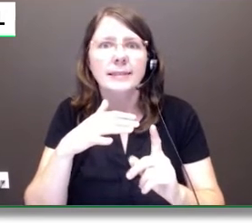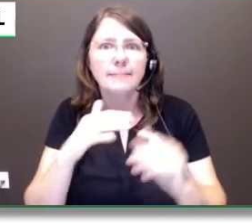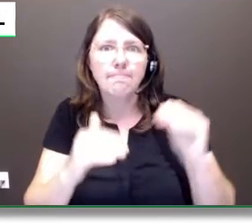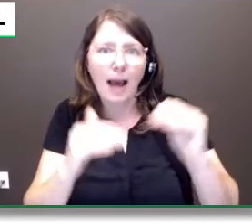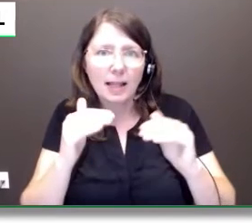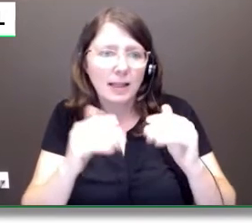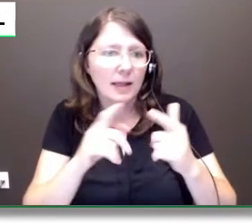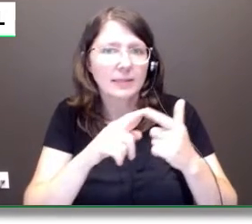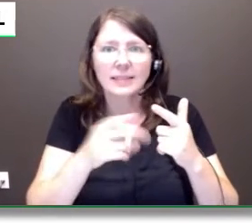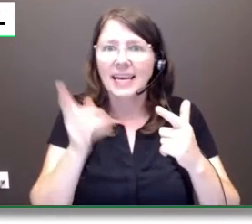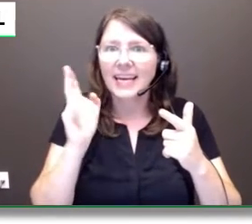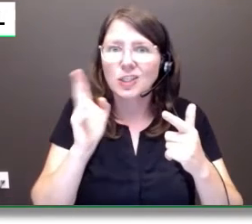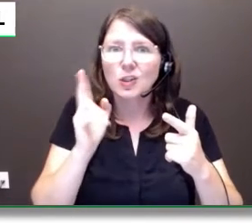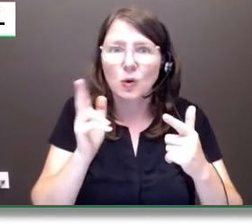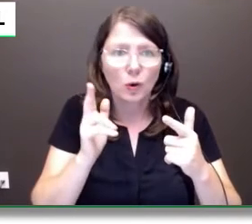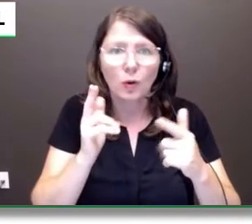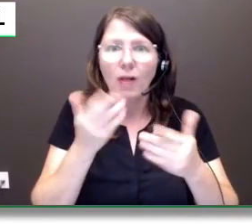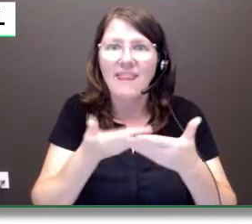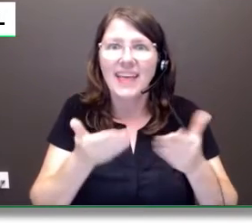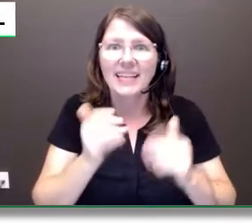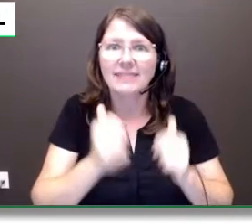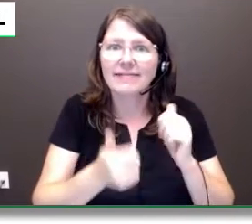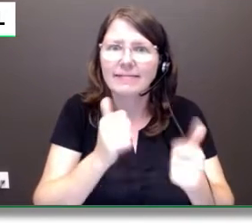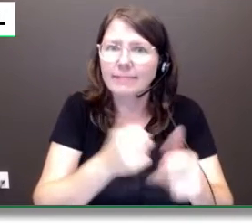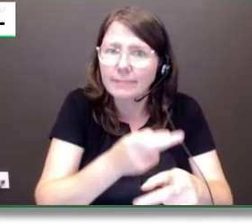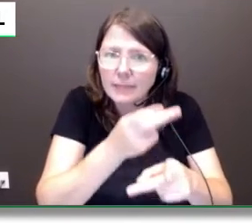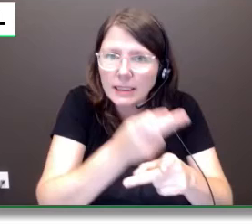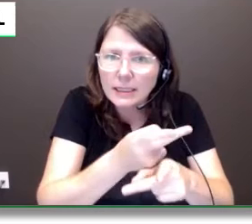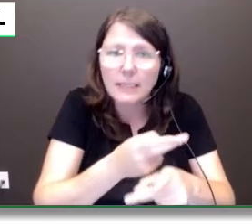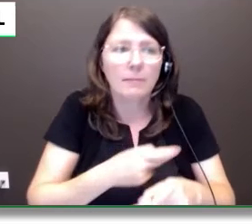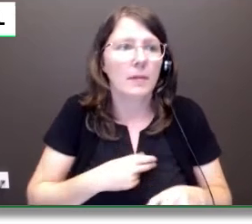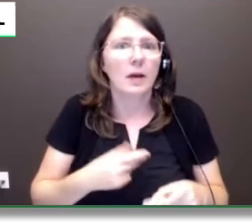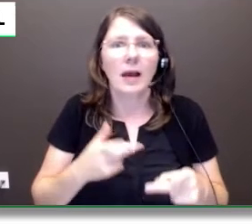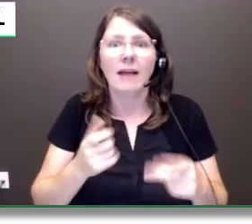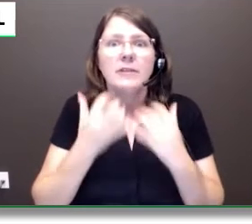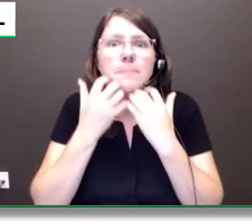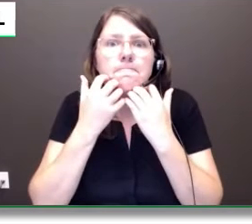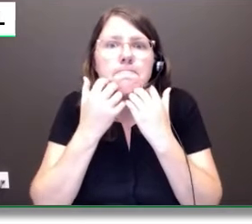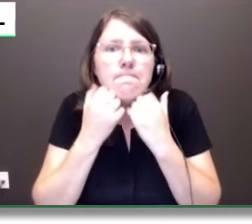terrain challenges or preservation of animal habitats and so in these cases